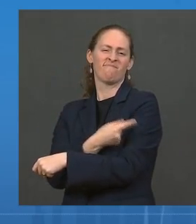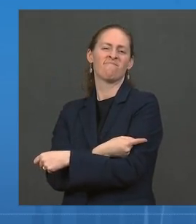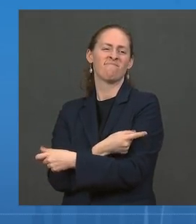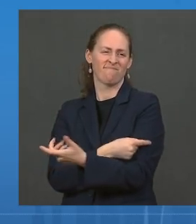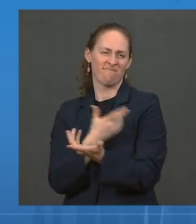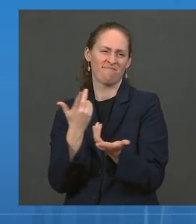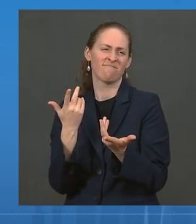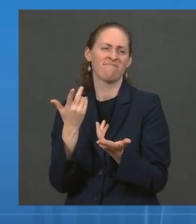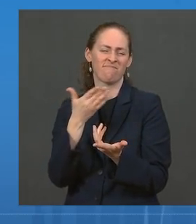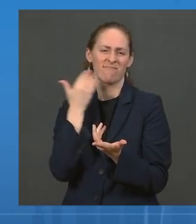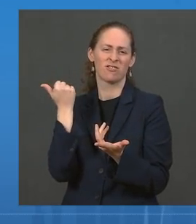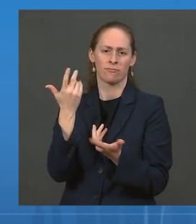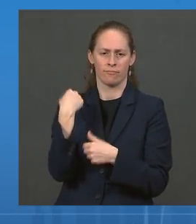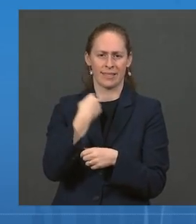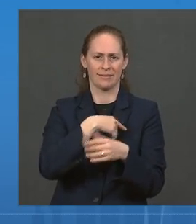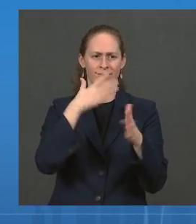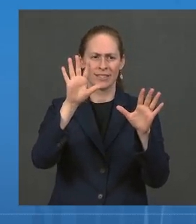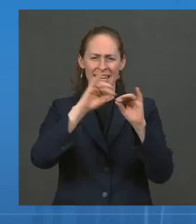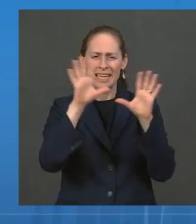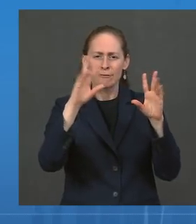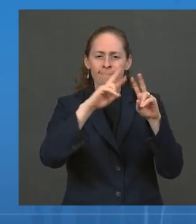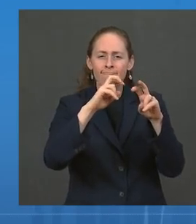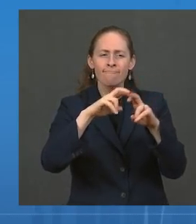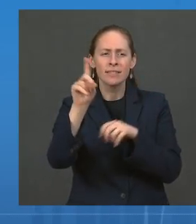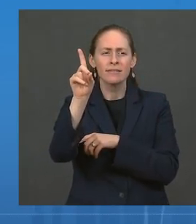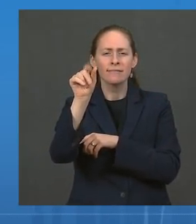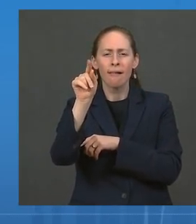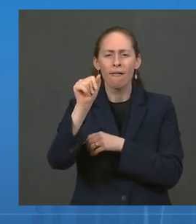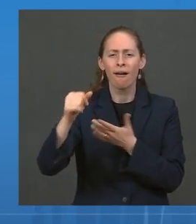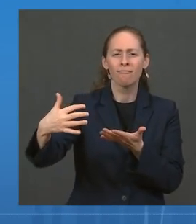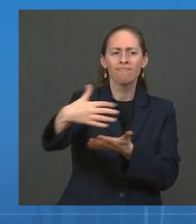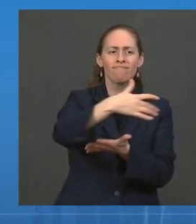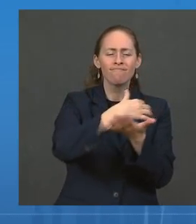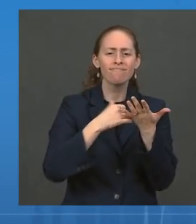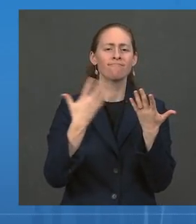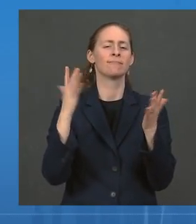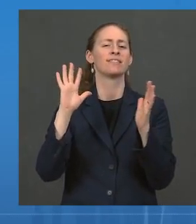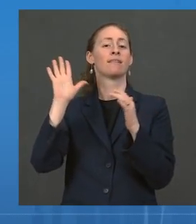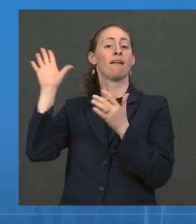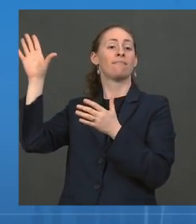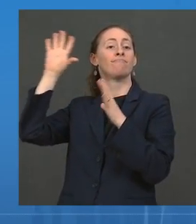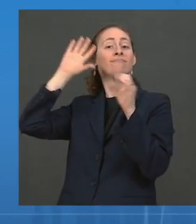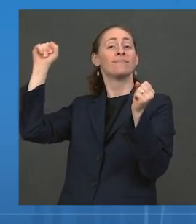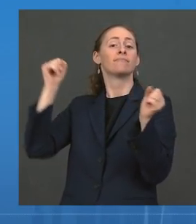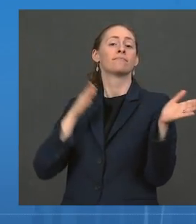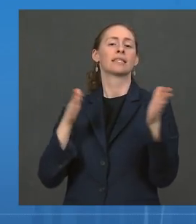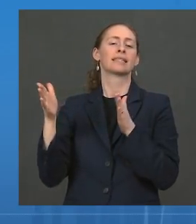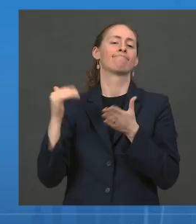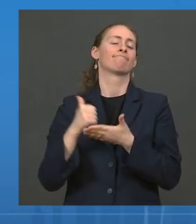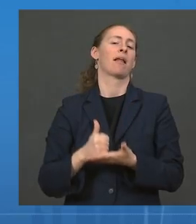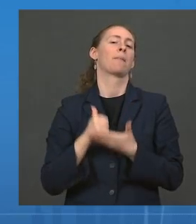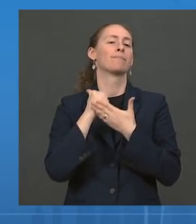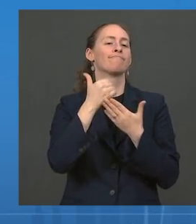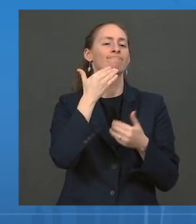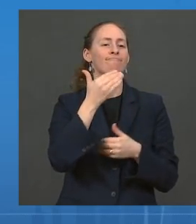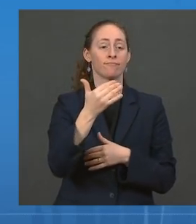we know the President's plan is producing results: 80 percent of Americans 12 and older with at least one shot;